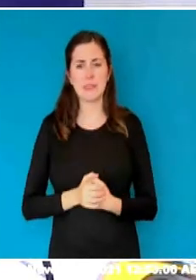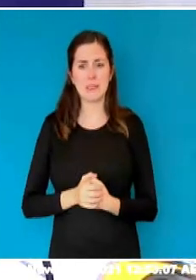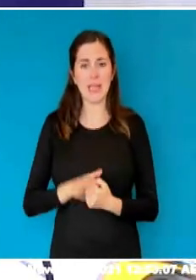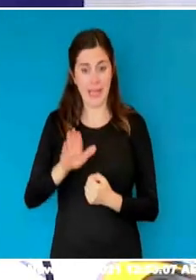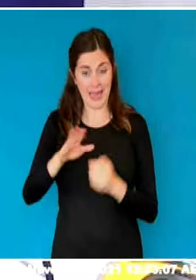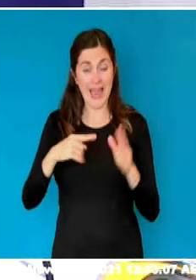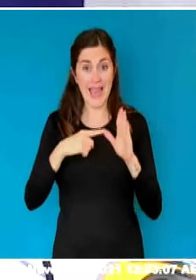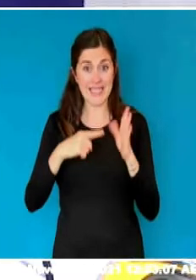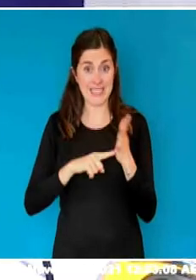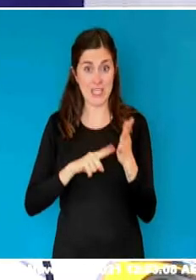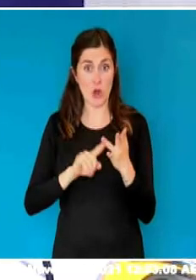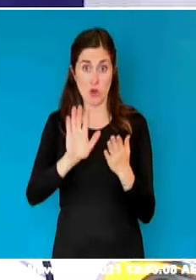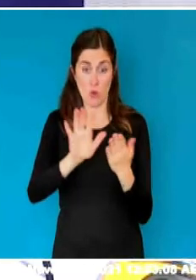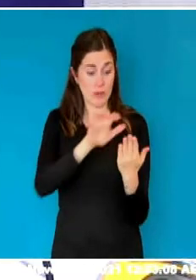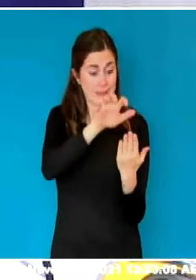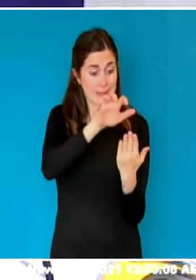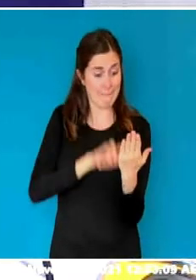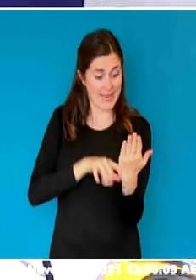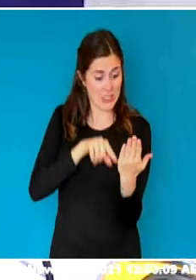ATO you have provided some detail among RecruitAbility.